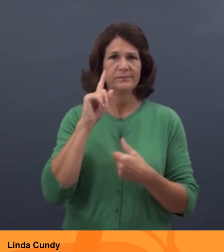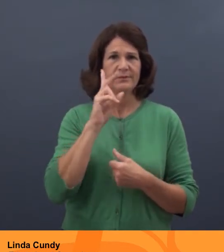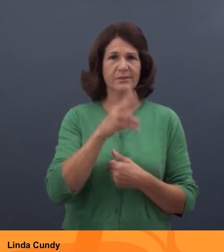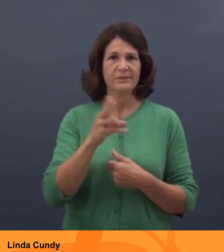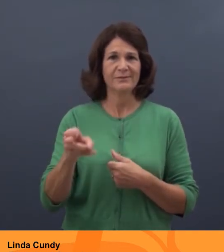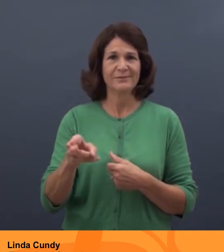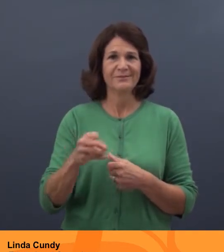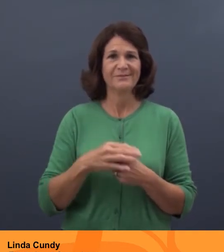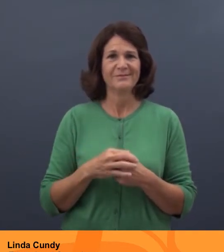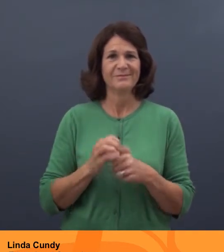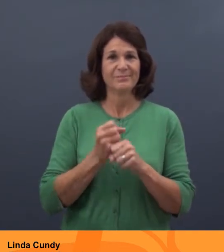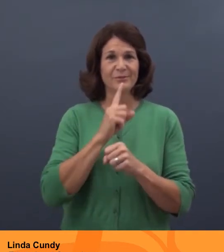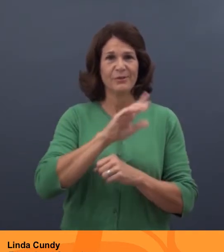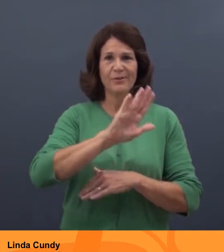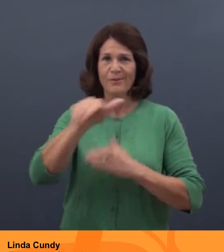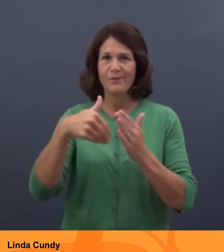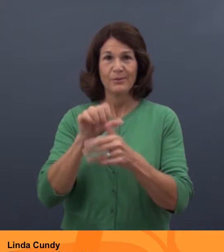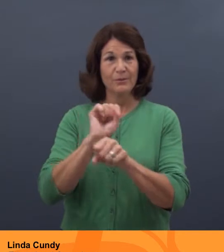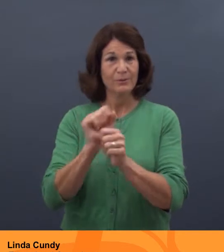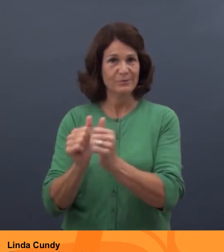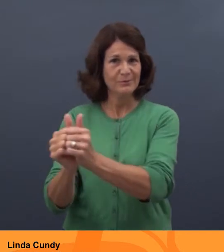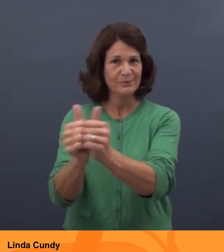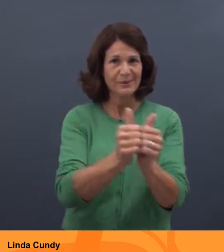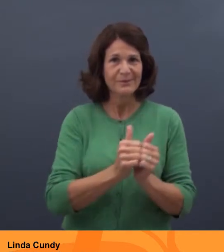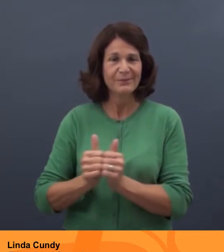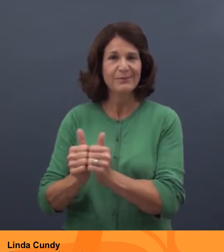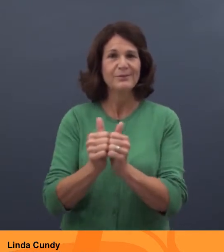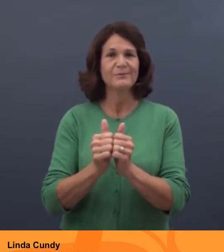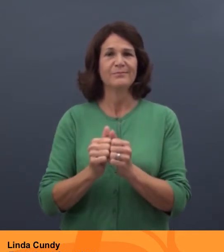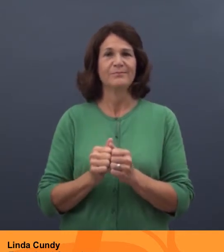can work together and make sure that everyone in a group is fully included.